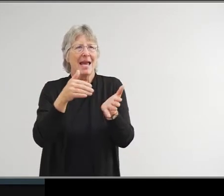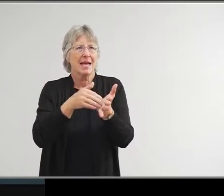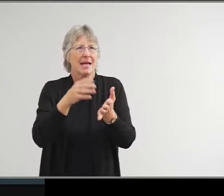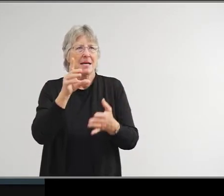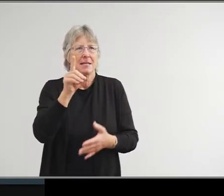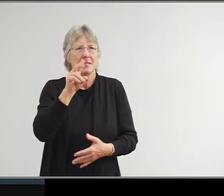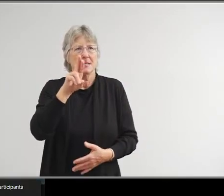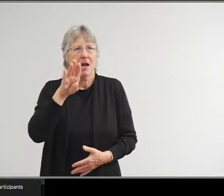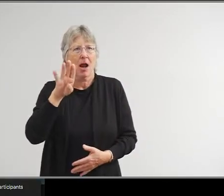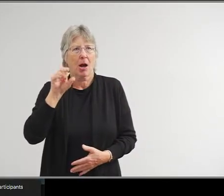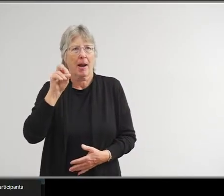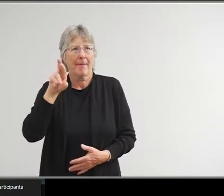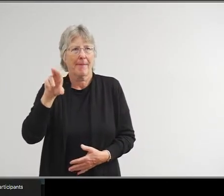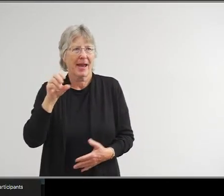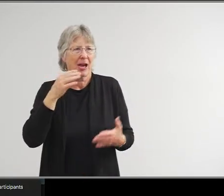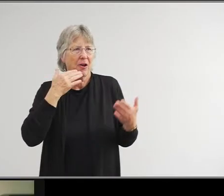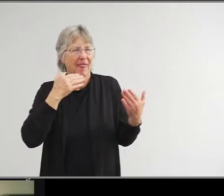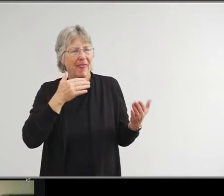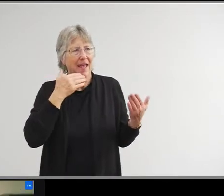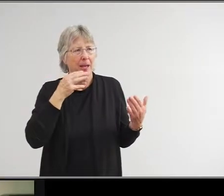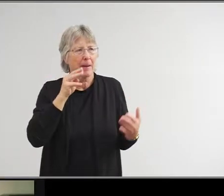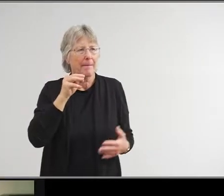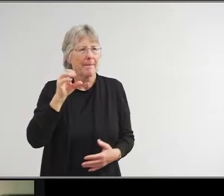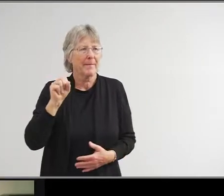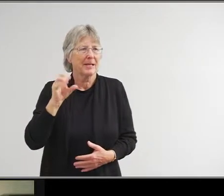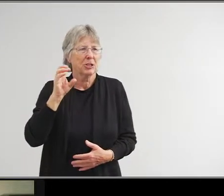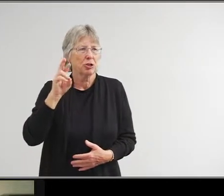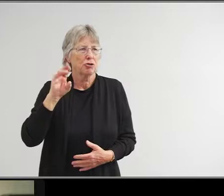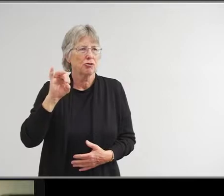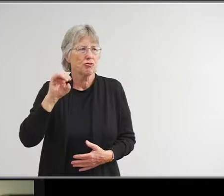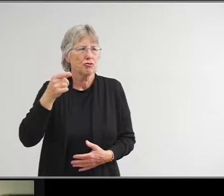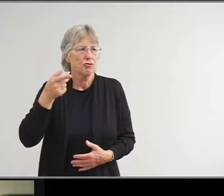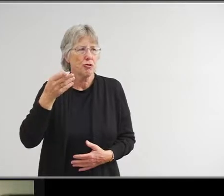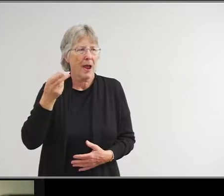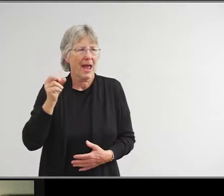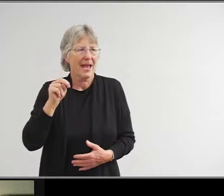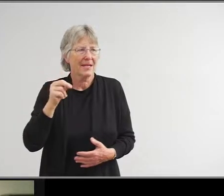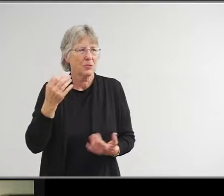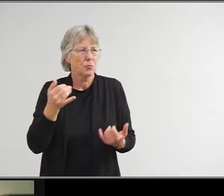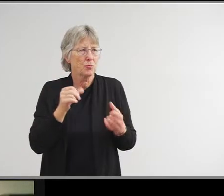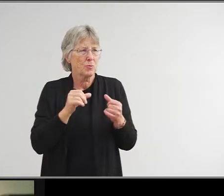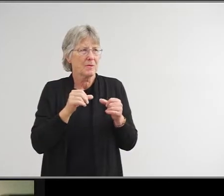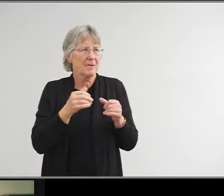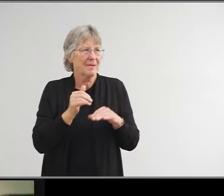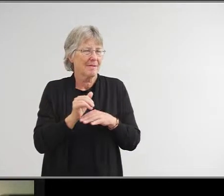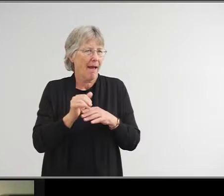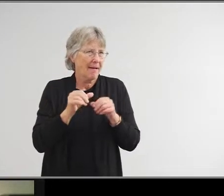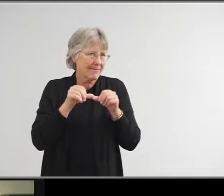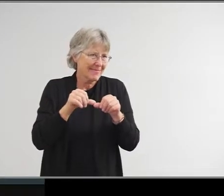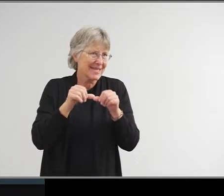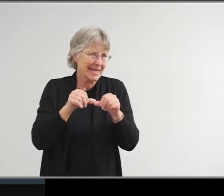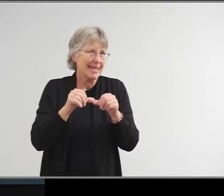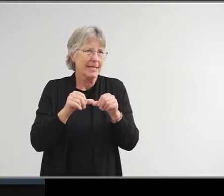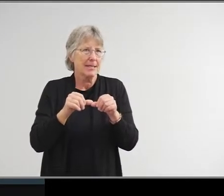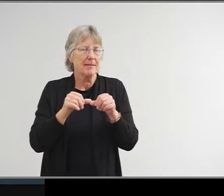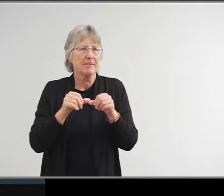Thank you, Mrs. Craighead. So tonight is a continuing conversation and opportunity for us to provide you an update